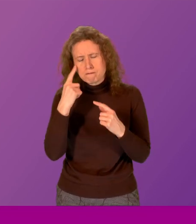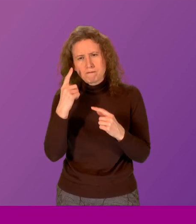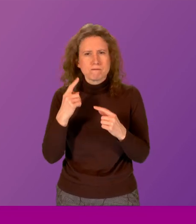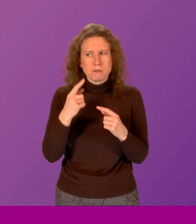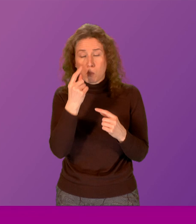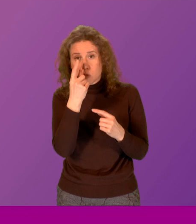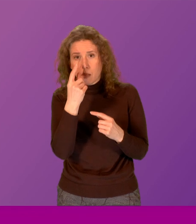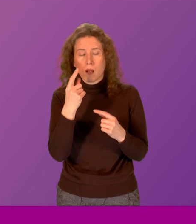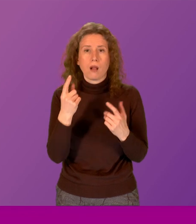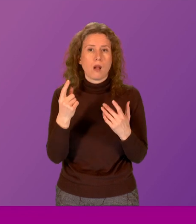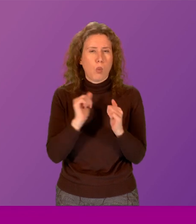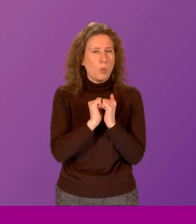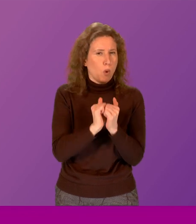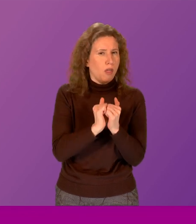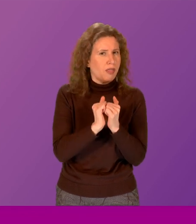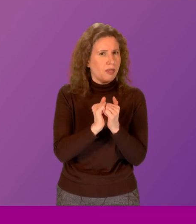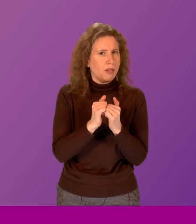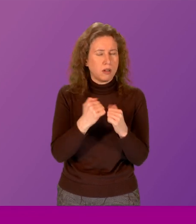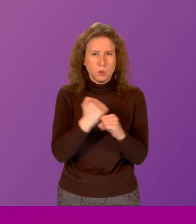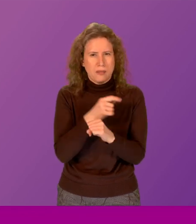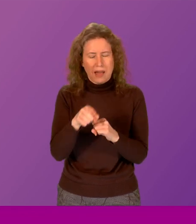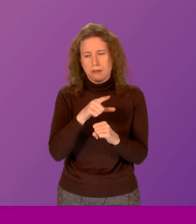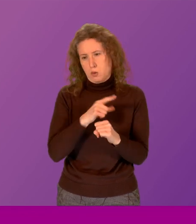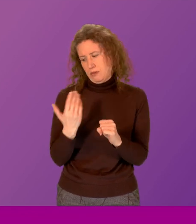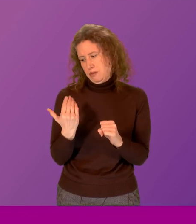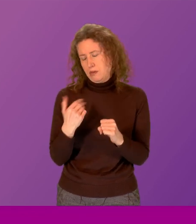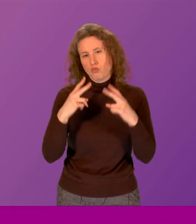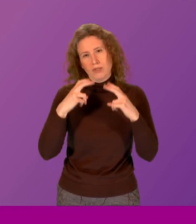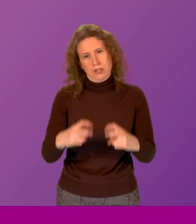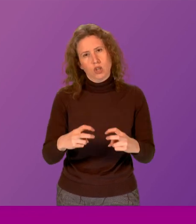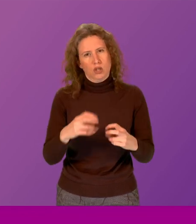that is a worthwhile endeavour, given the recent research that he has indicated.